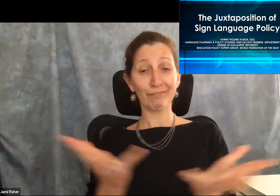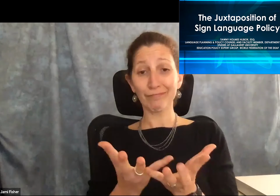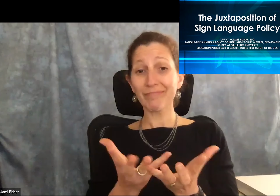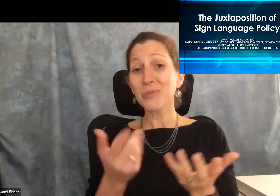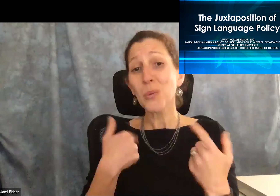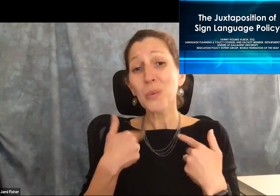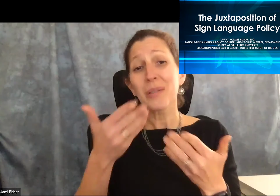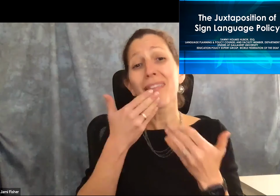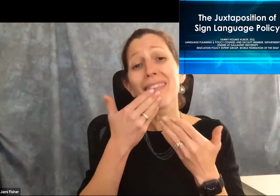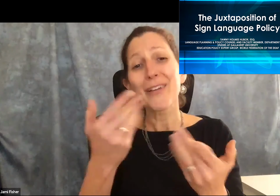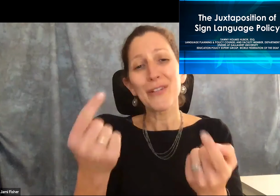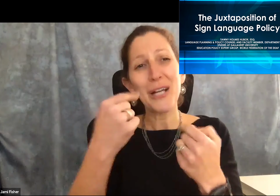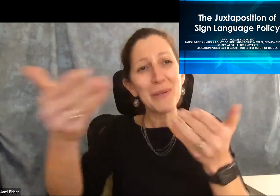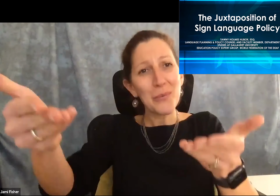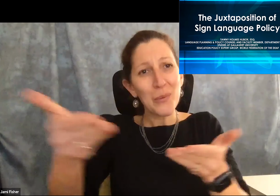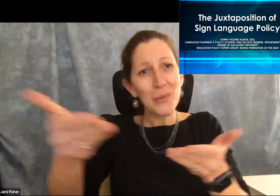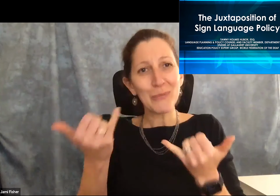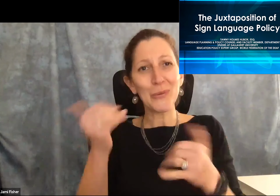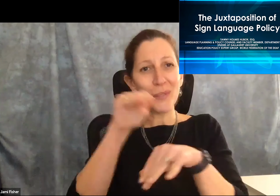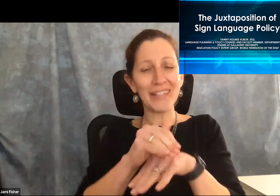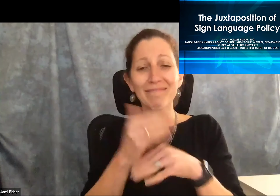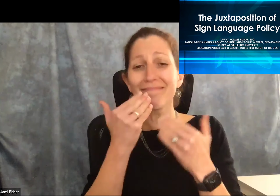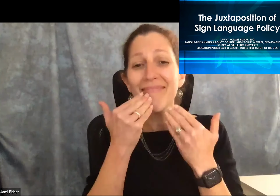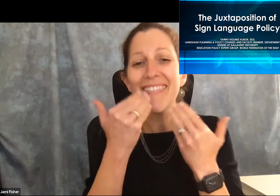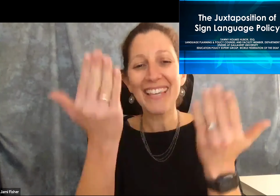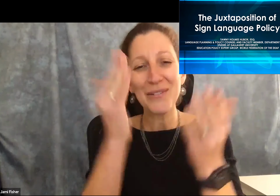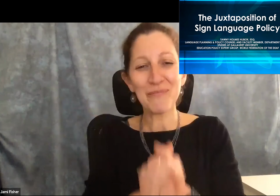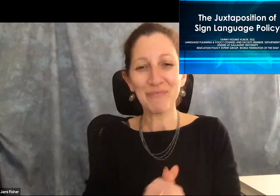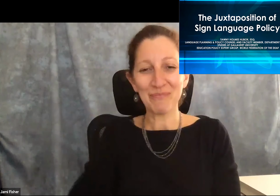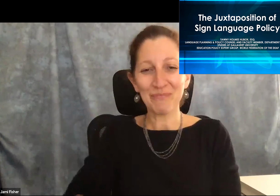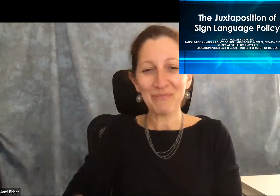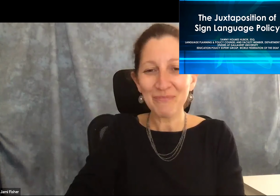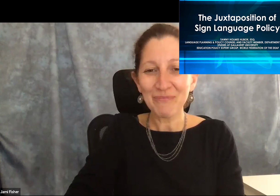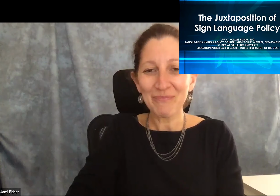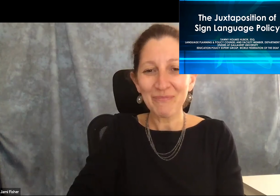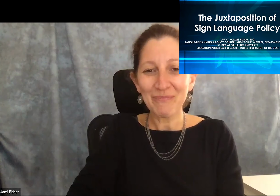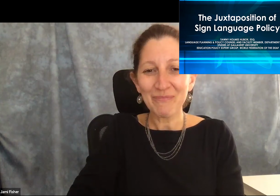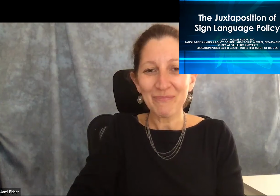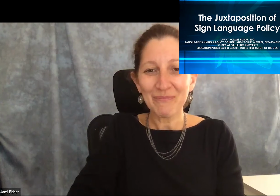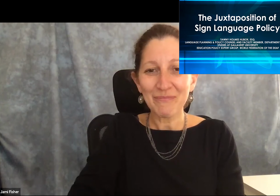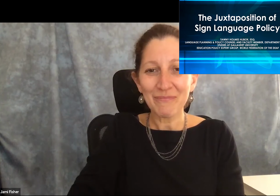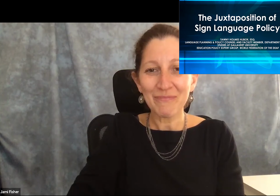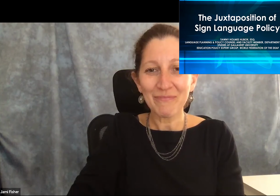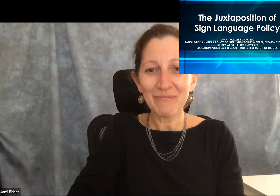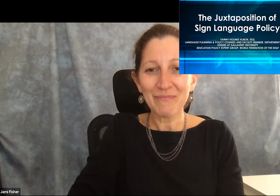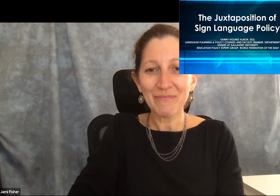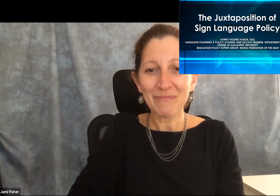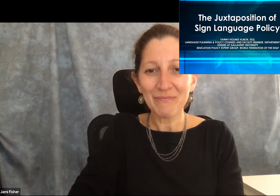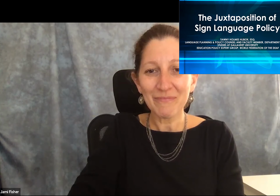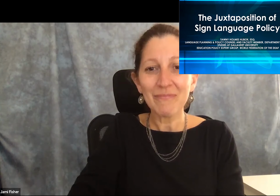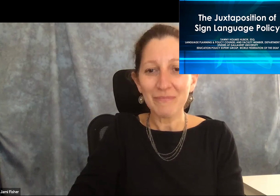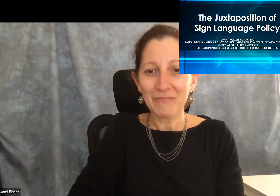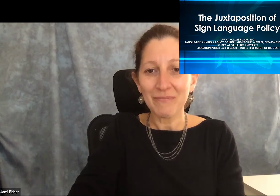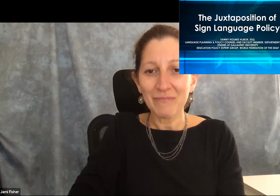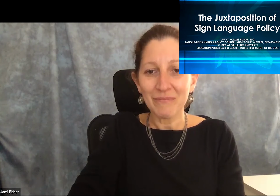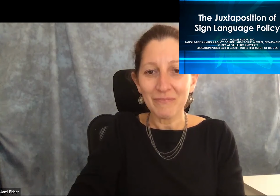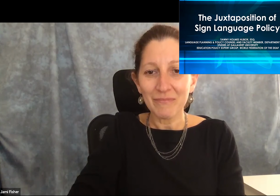status of Sunday, which is in the world, please help me welcome Tony homes live book.